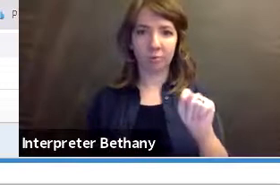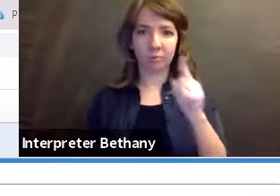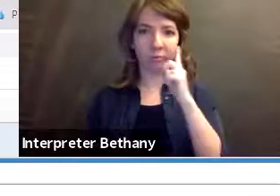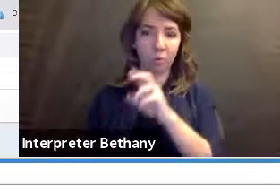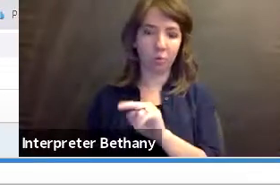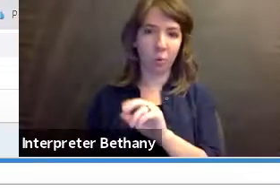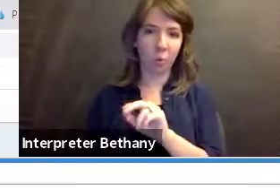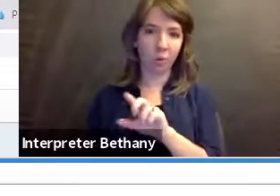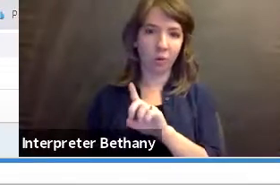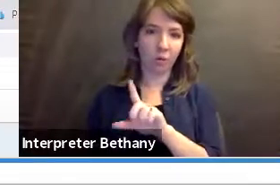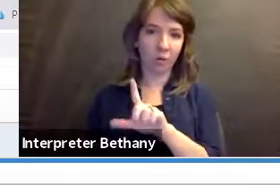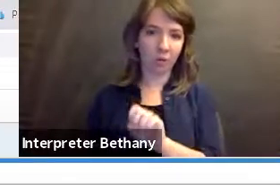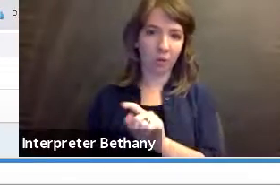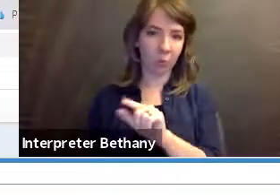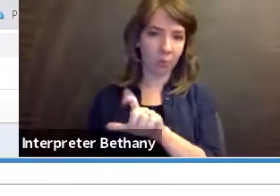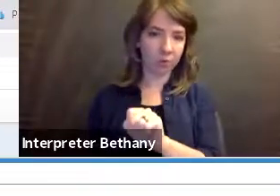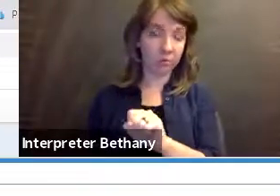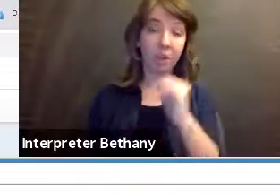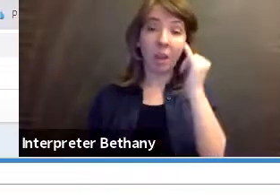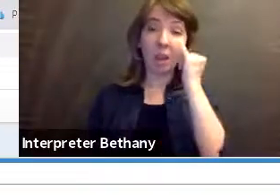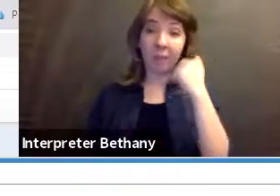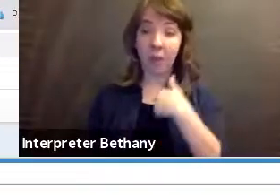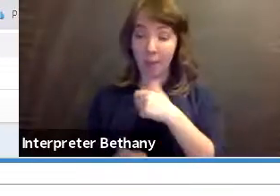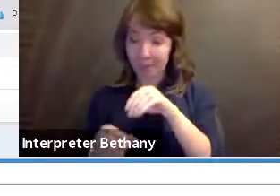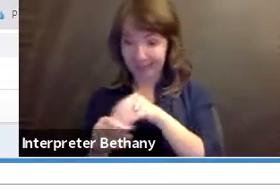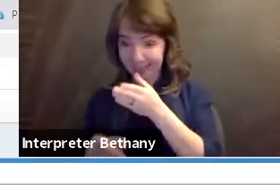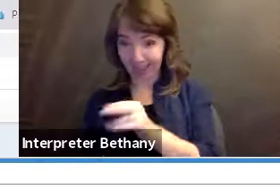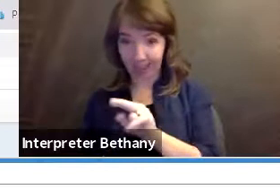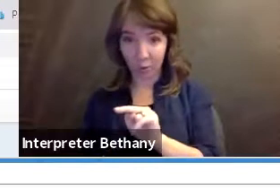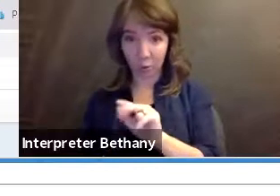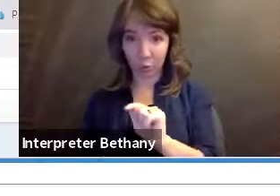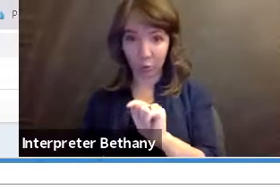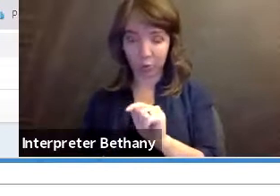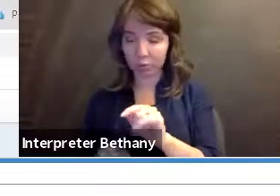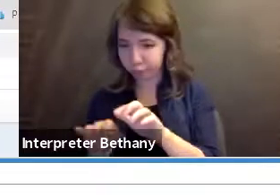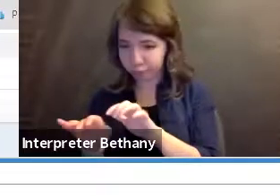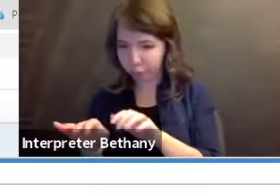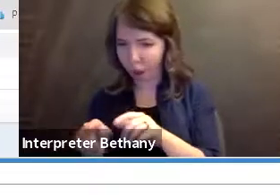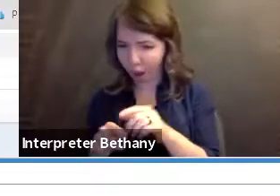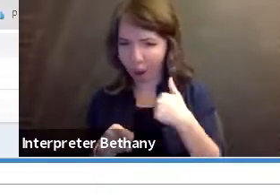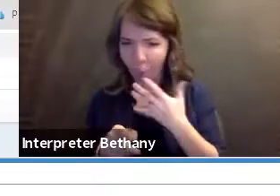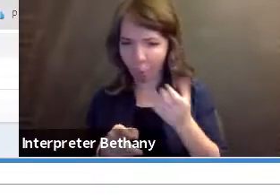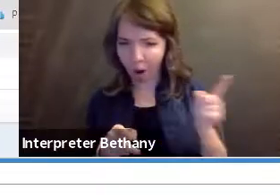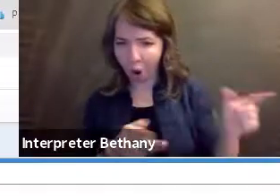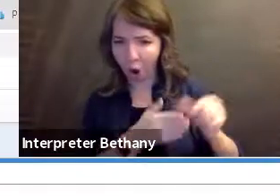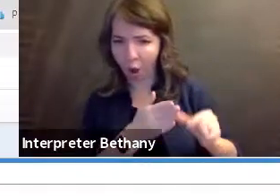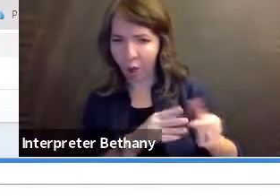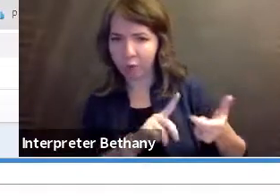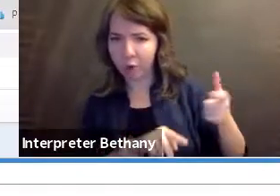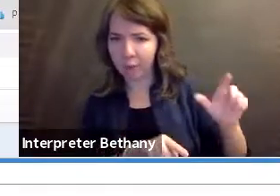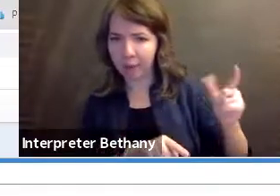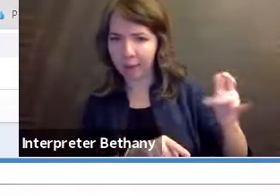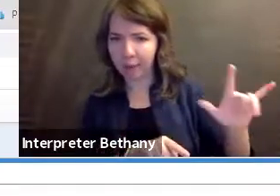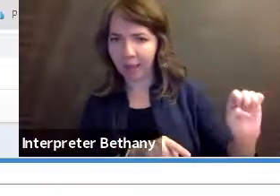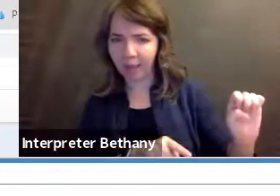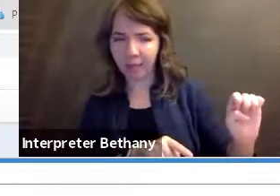Linda Kobashigawa: Opposing Viewpoints and there's an article you really like you can export the citation and you can choose which